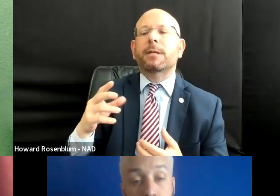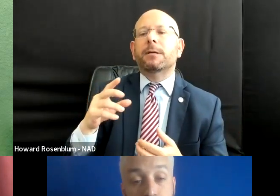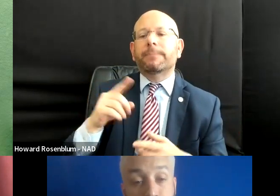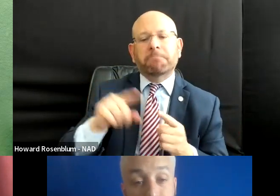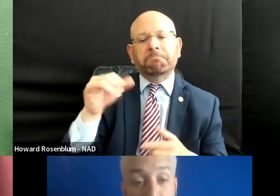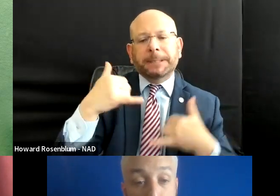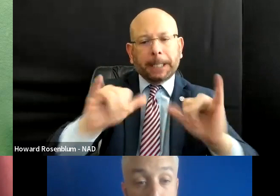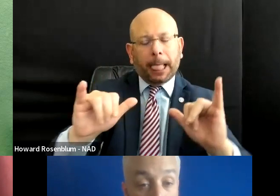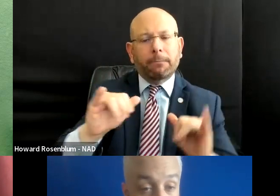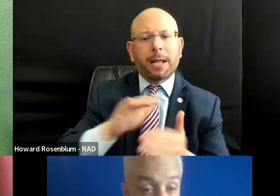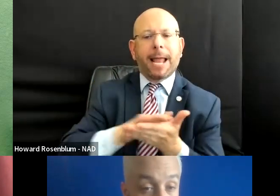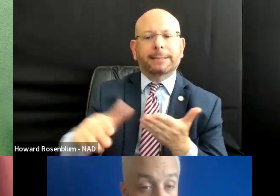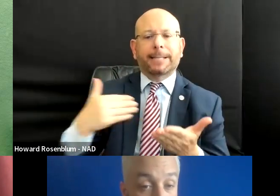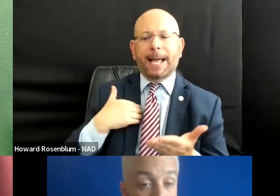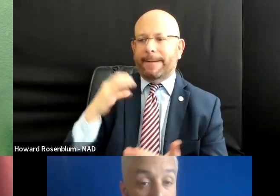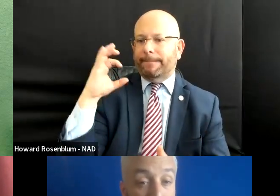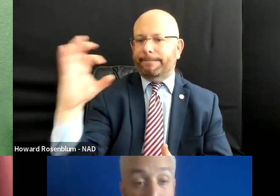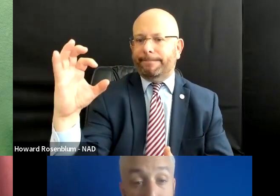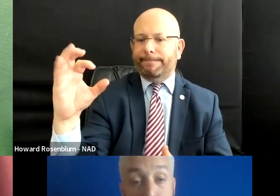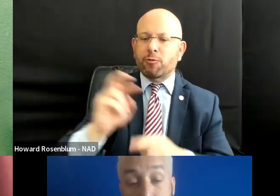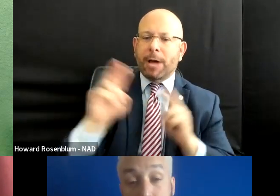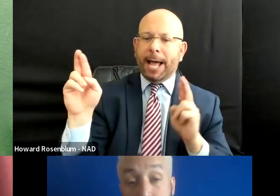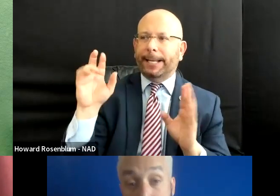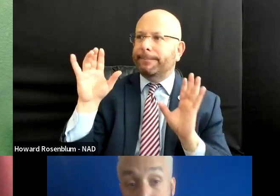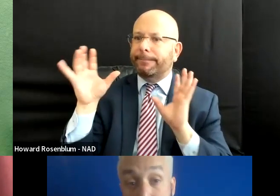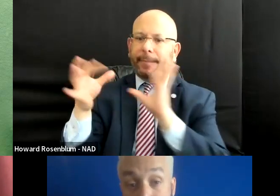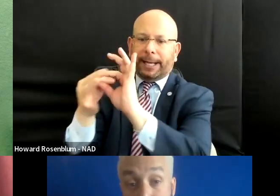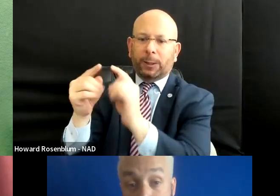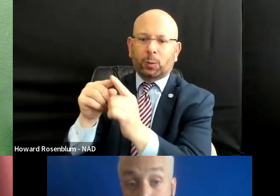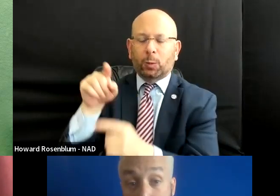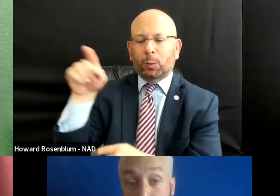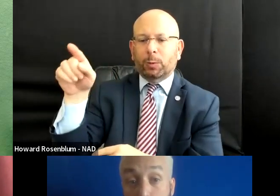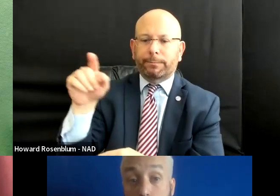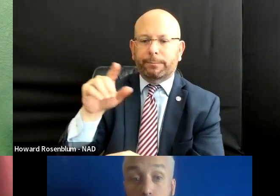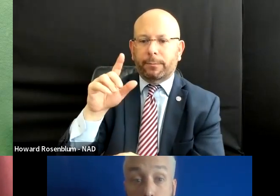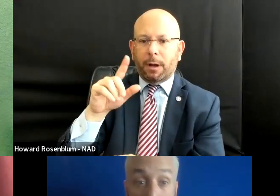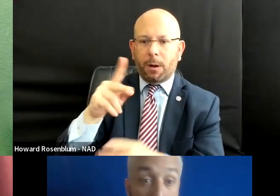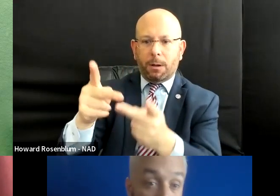Internet connectivity at home. Maybe they have it on their phone by perhaps that's a